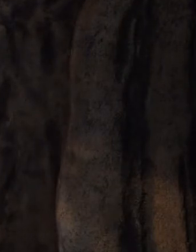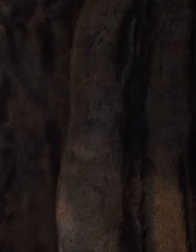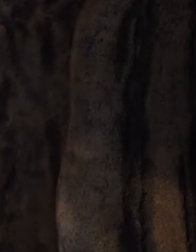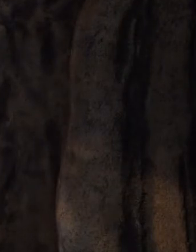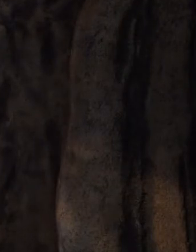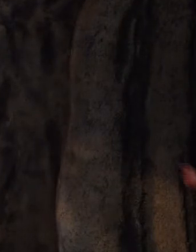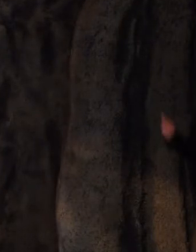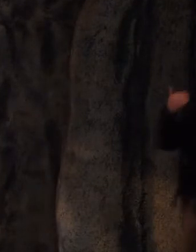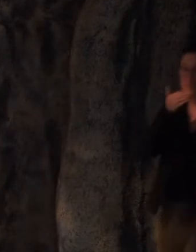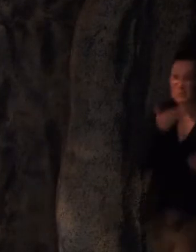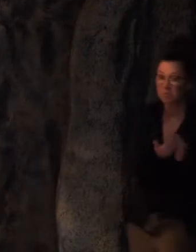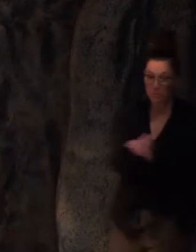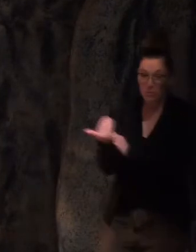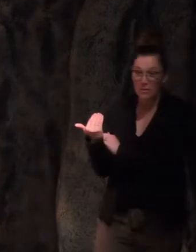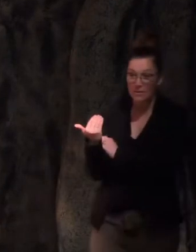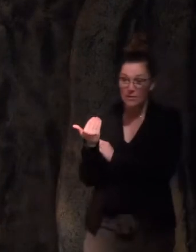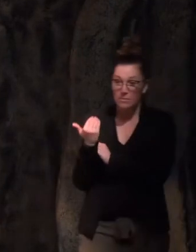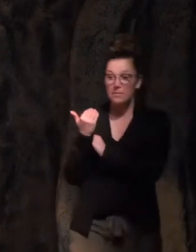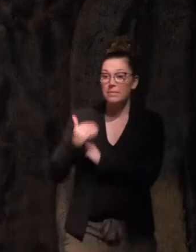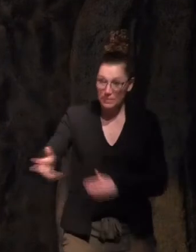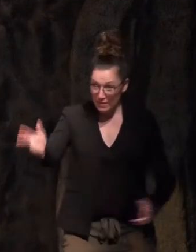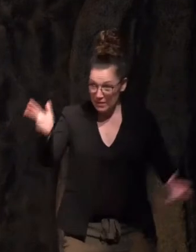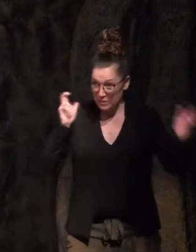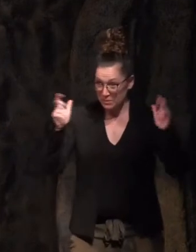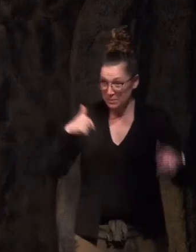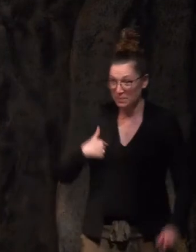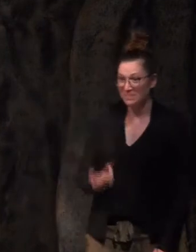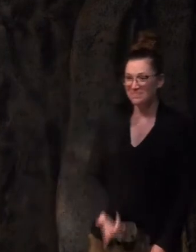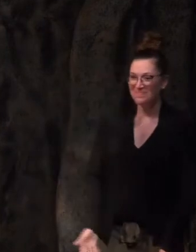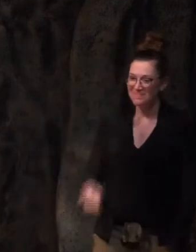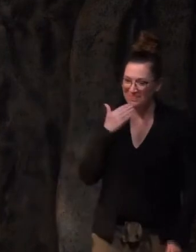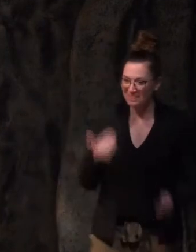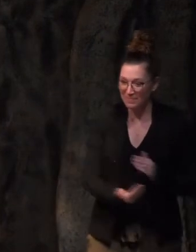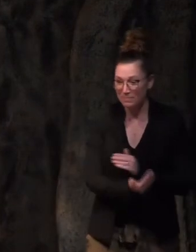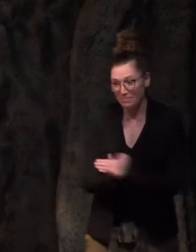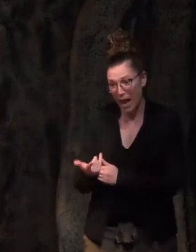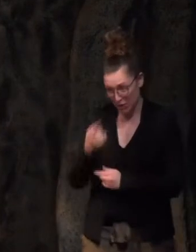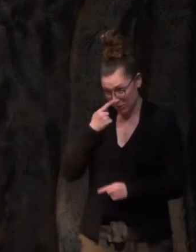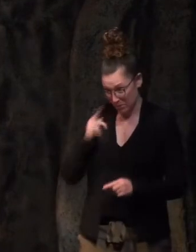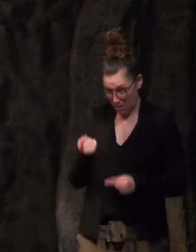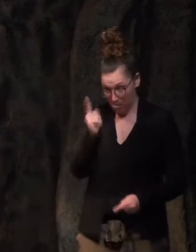Can you hear me? There we go. Good morning folks. Good morning.